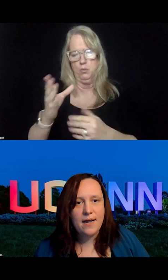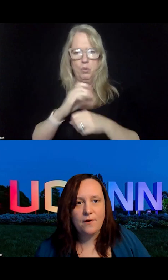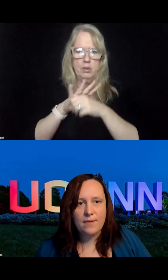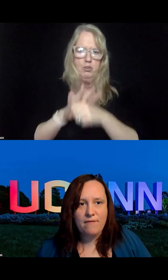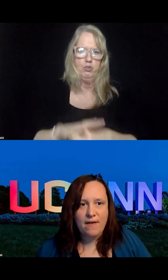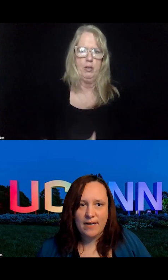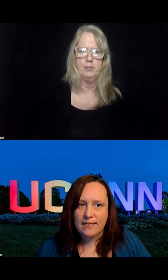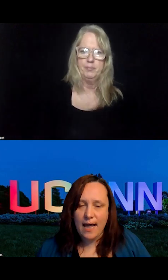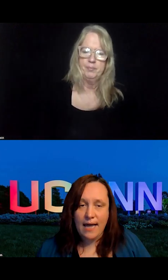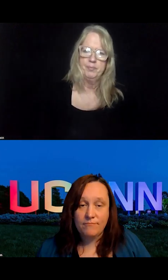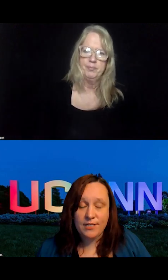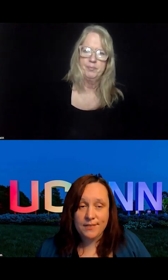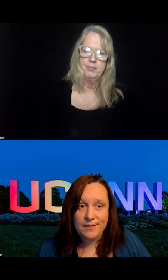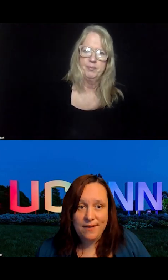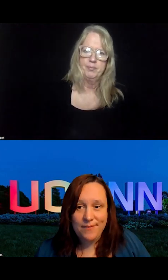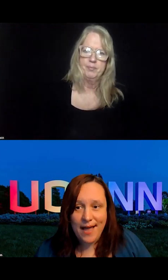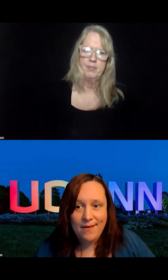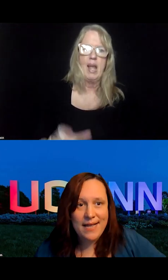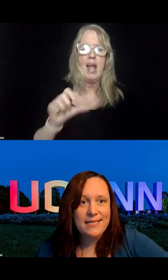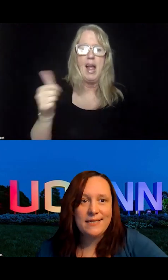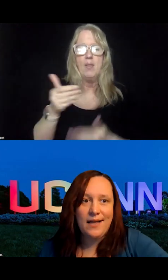ANOTHER ONE OF MY FAVORITE RESOURCES THAT WE HAVE PUT OUT IS